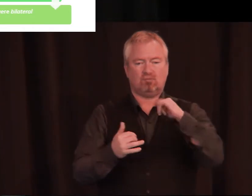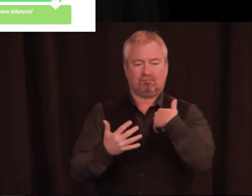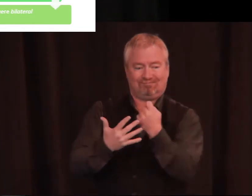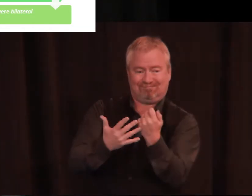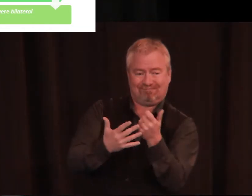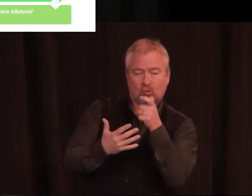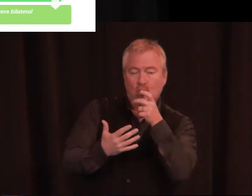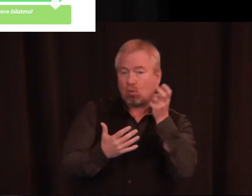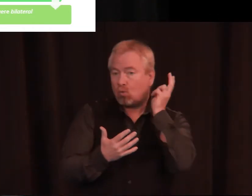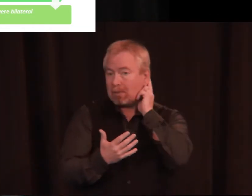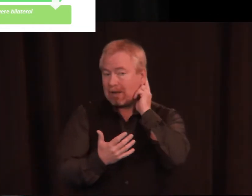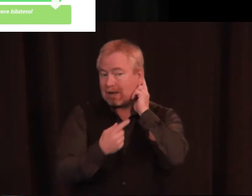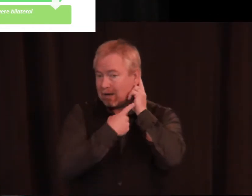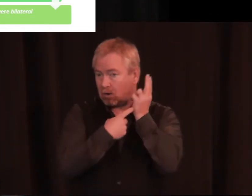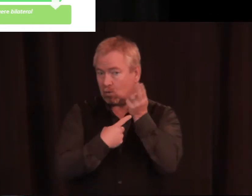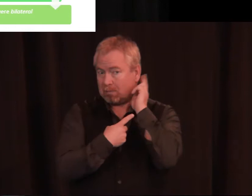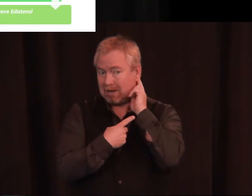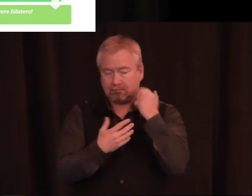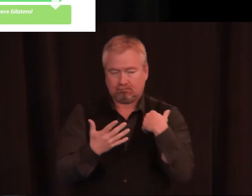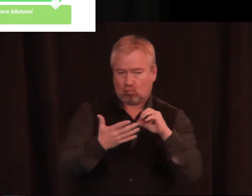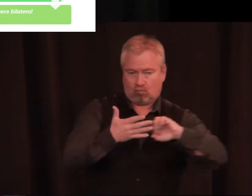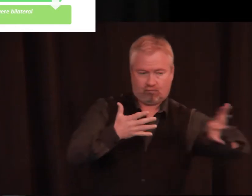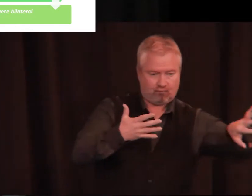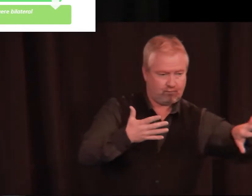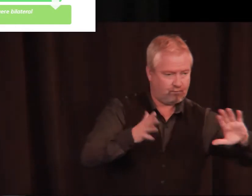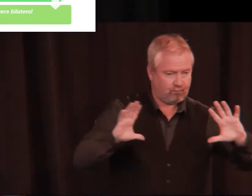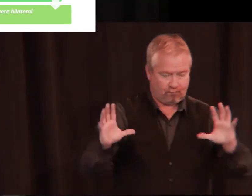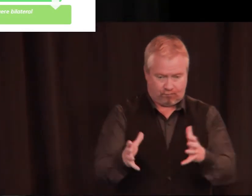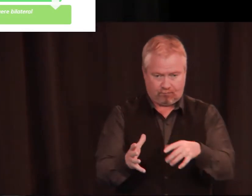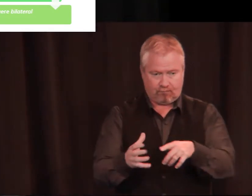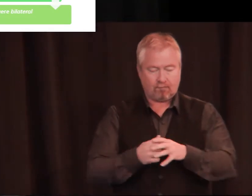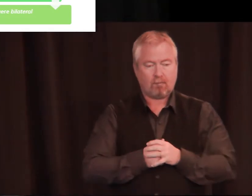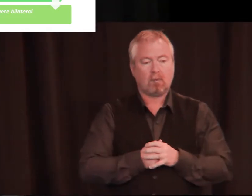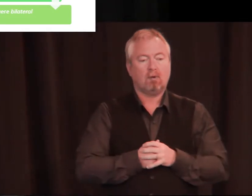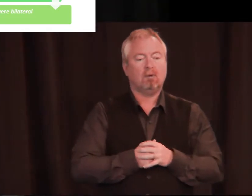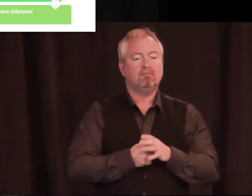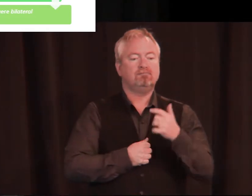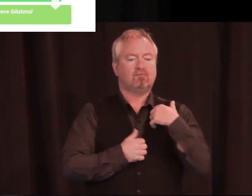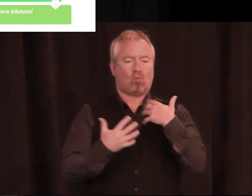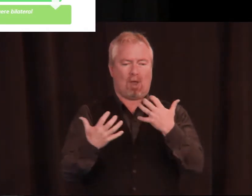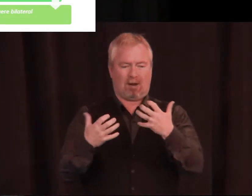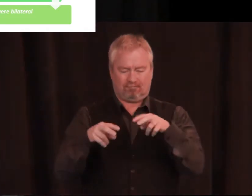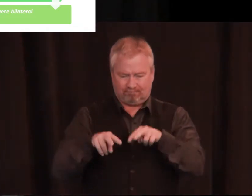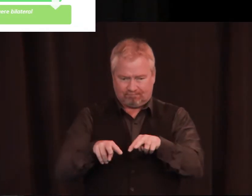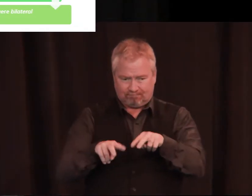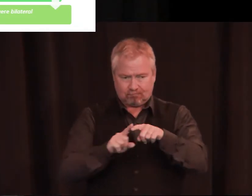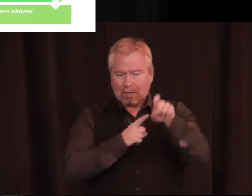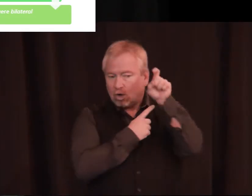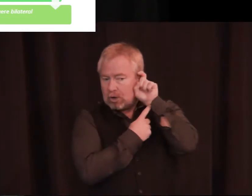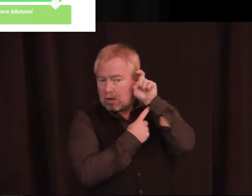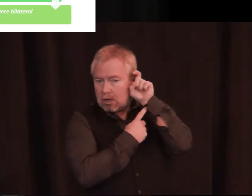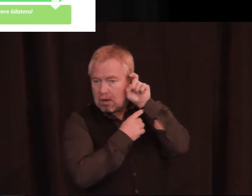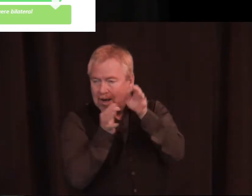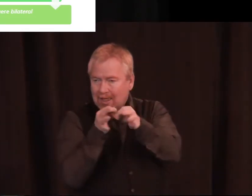We wanted to focus in this study on what the effects of hearing aids were on language outcomes.